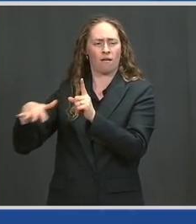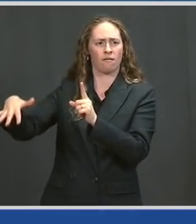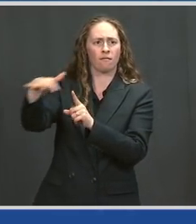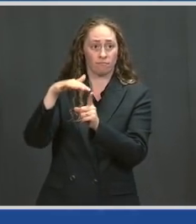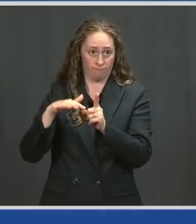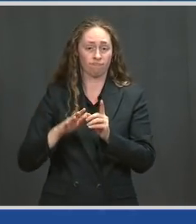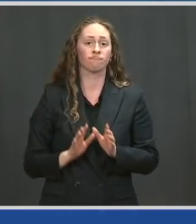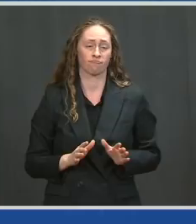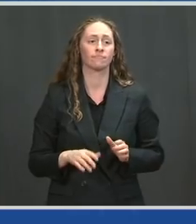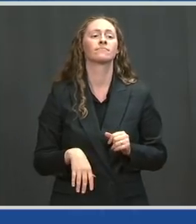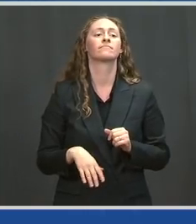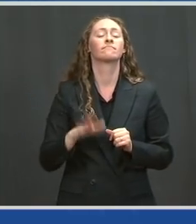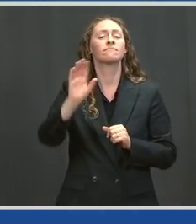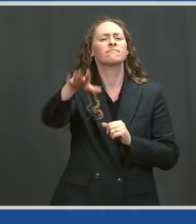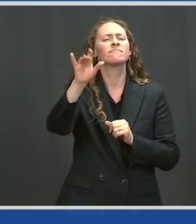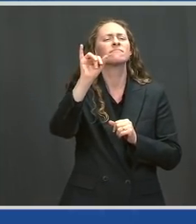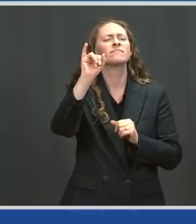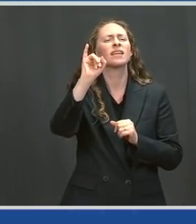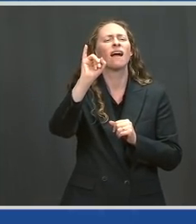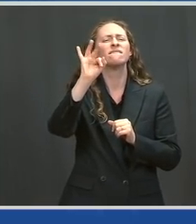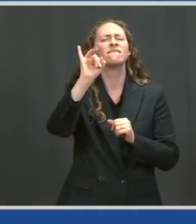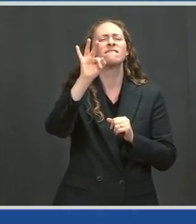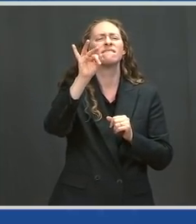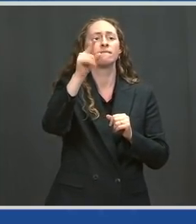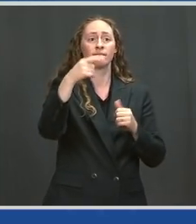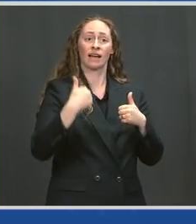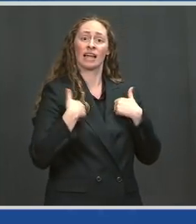Shockingly, the percentage of Black American home ownership